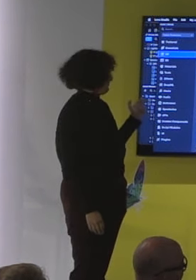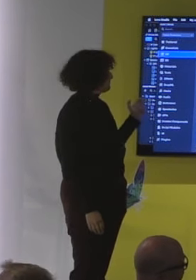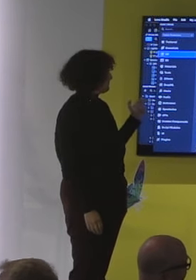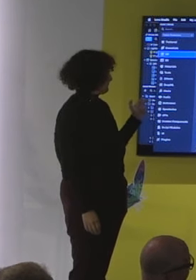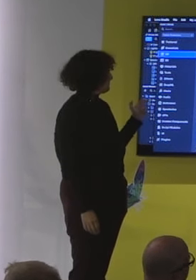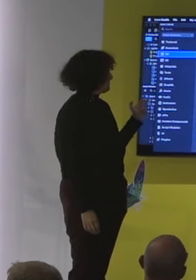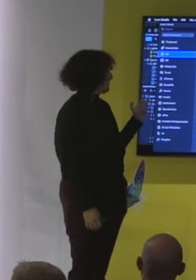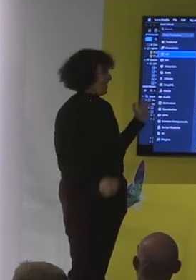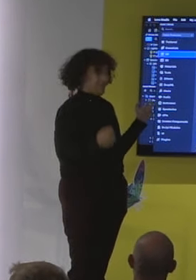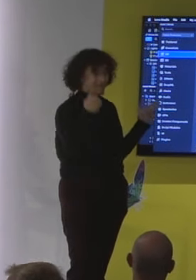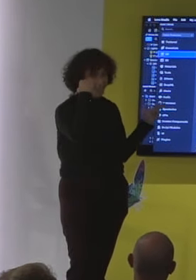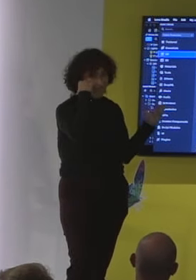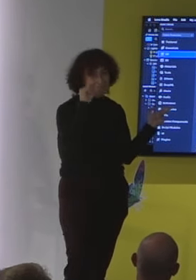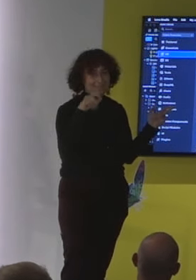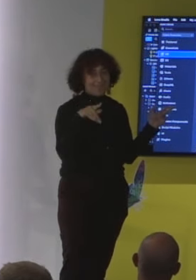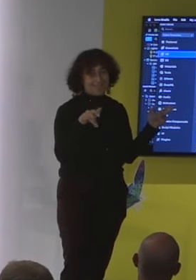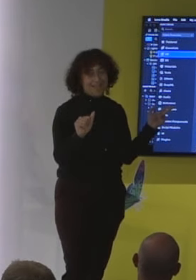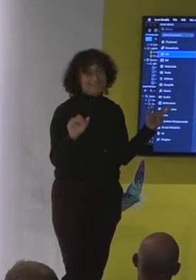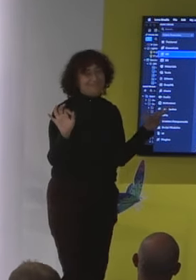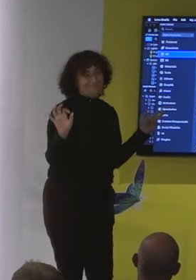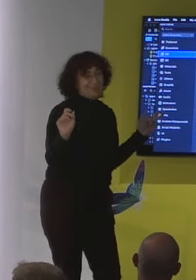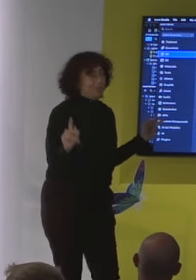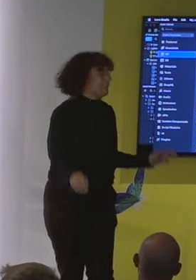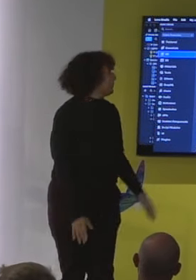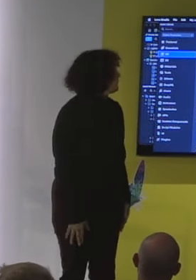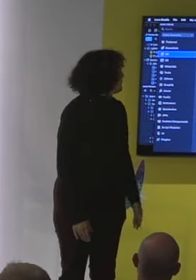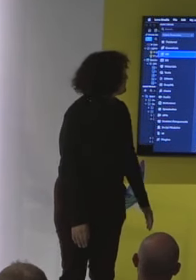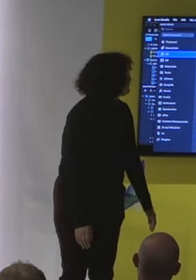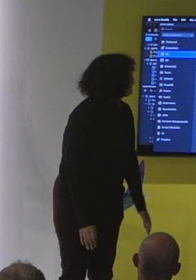Okay, let's go with panda. Okay.